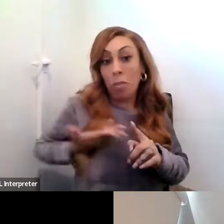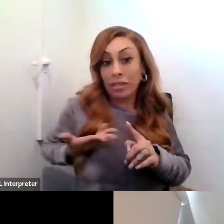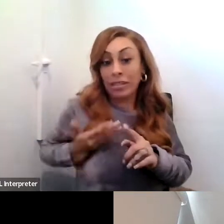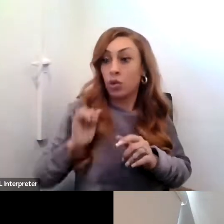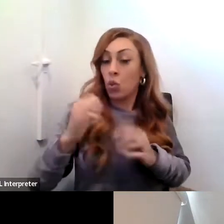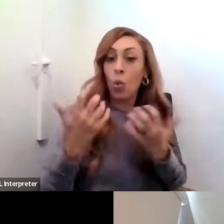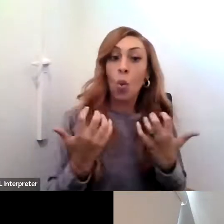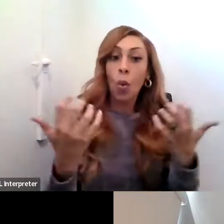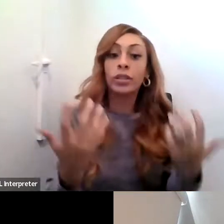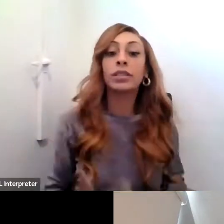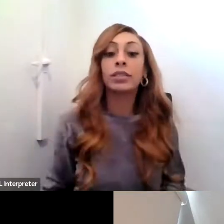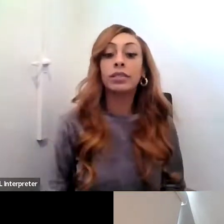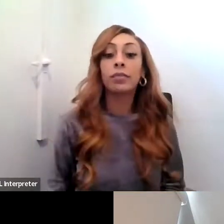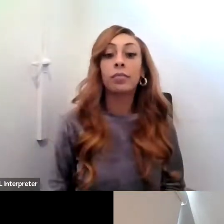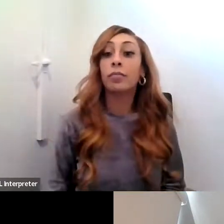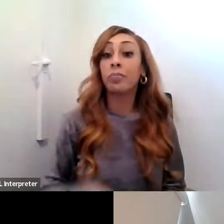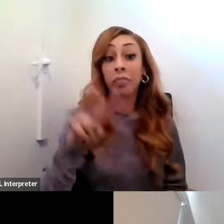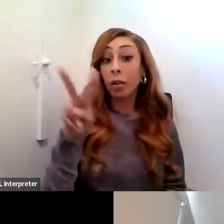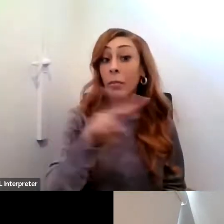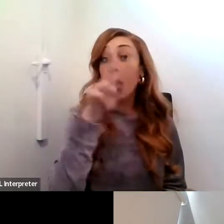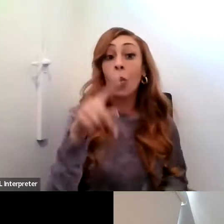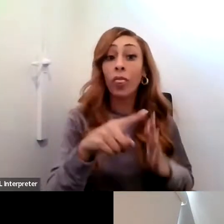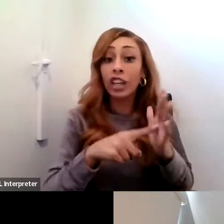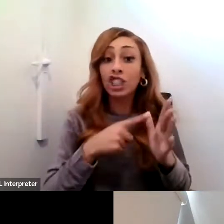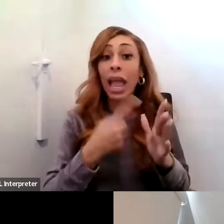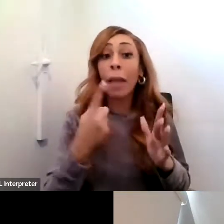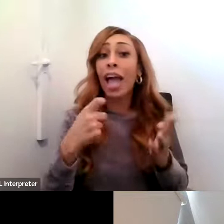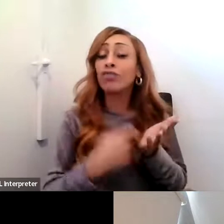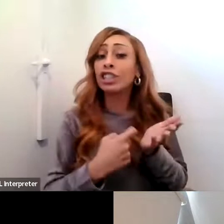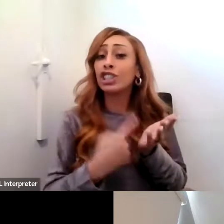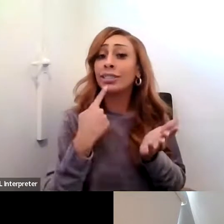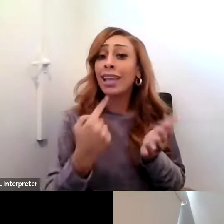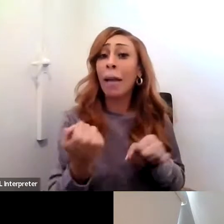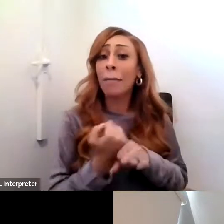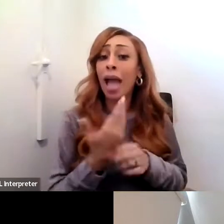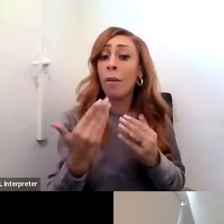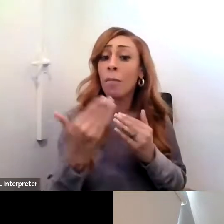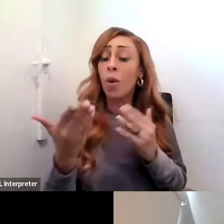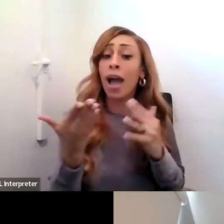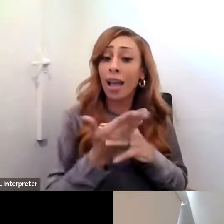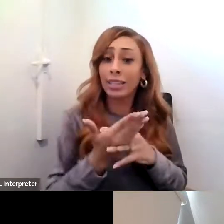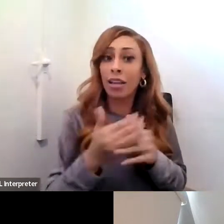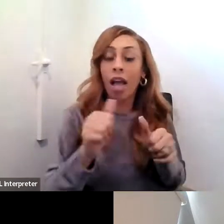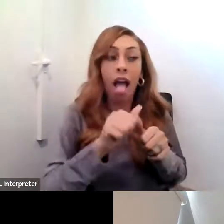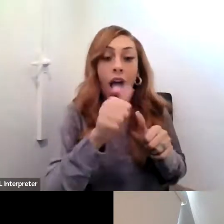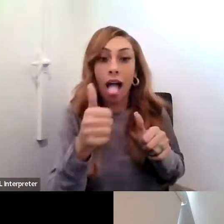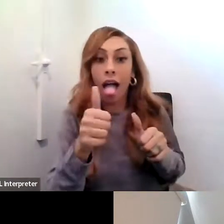And as both Jamie and Richard have said, making something more accessible will have other unexpected benefits